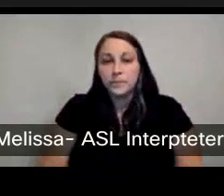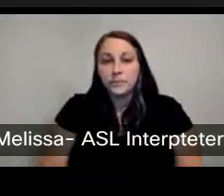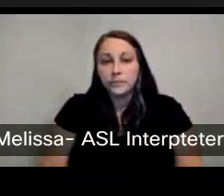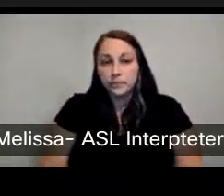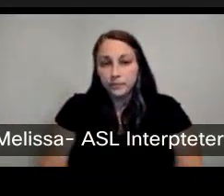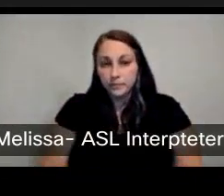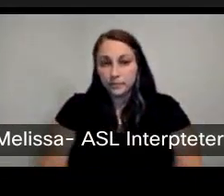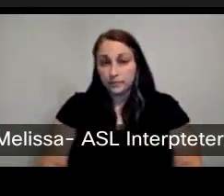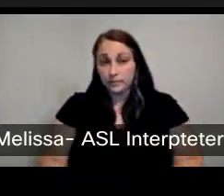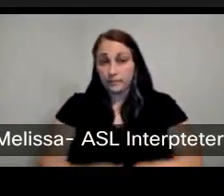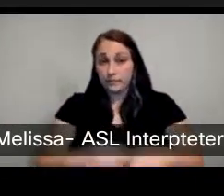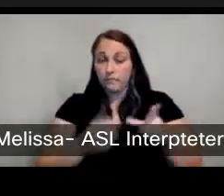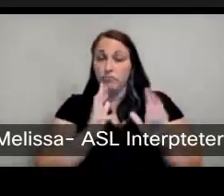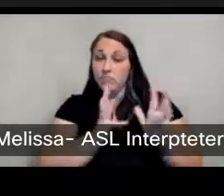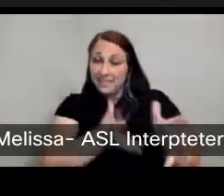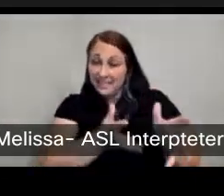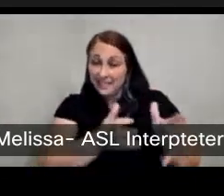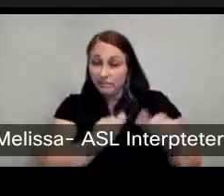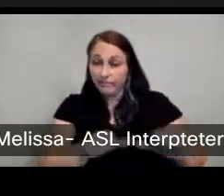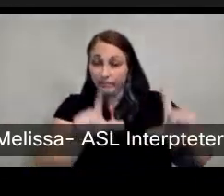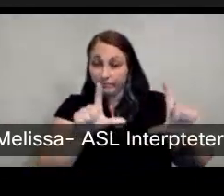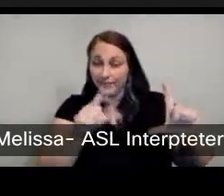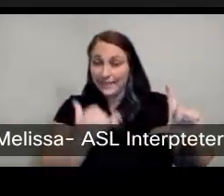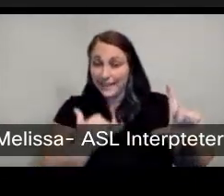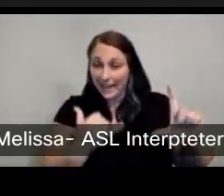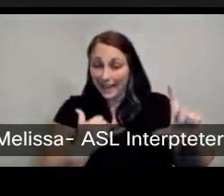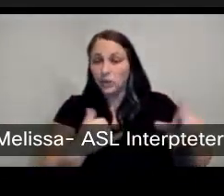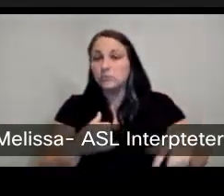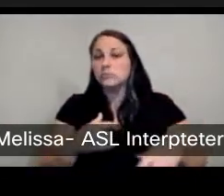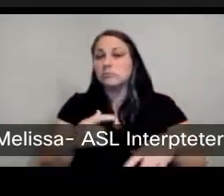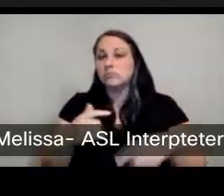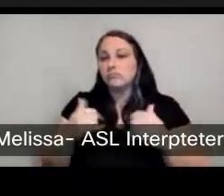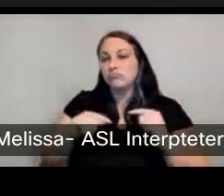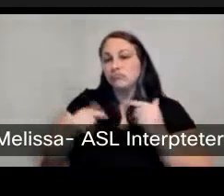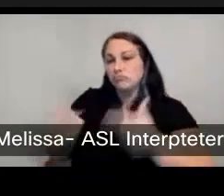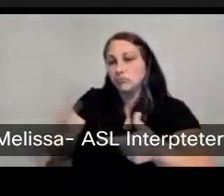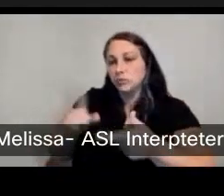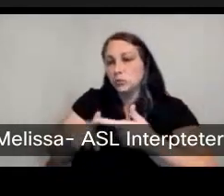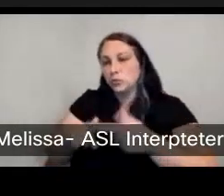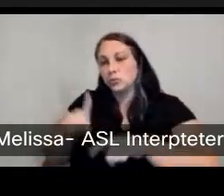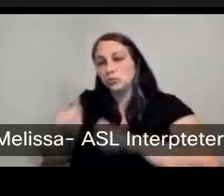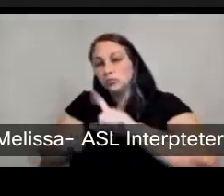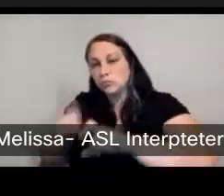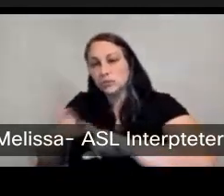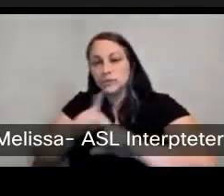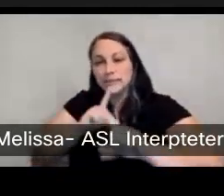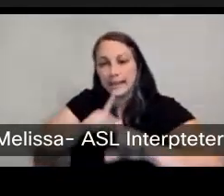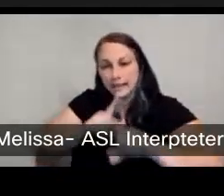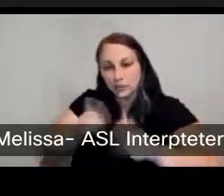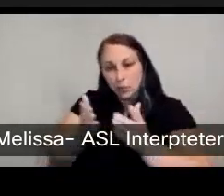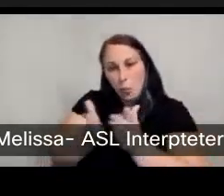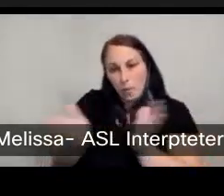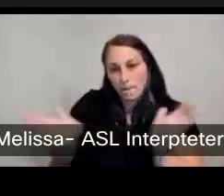and with that that's the conclusion of the presentation um and we will open it up for